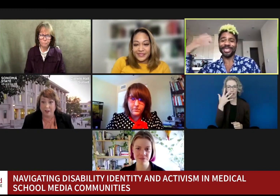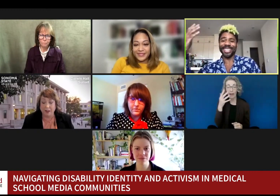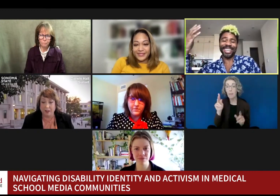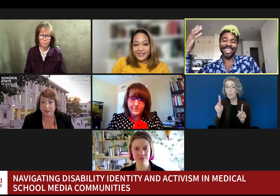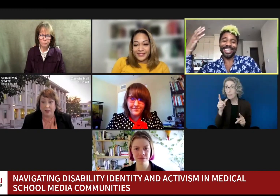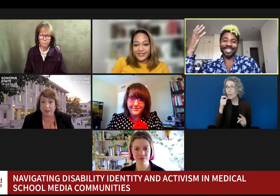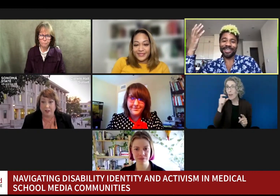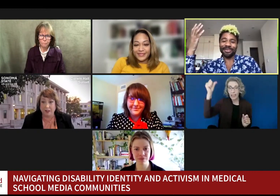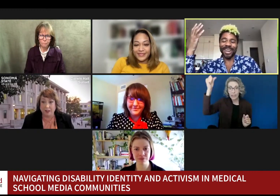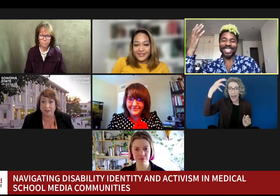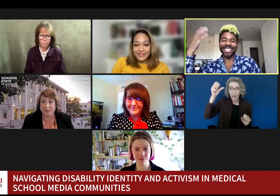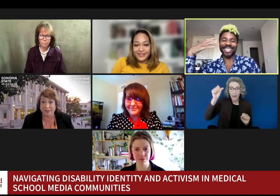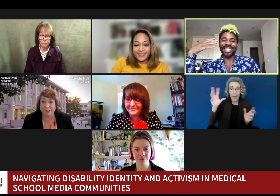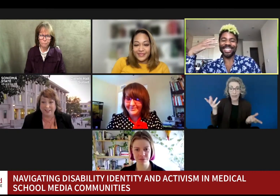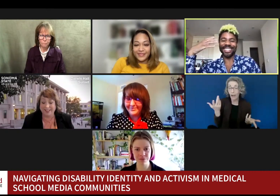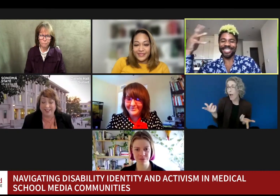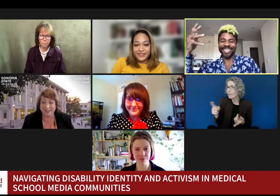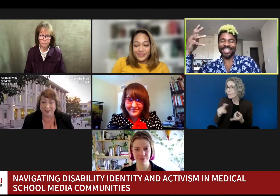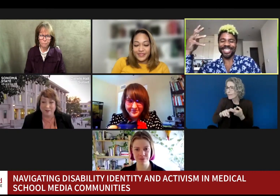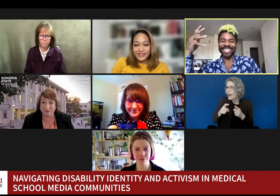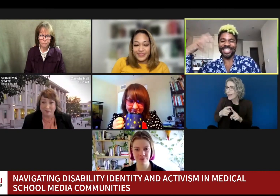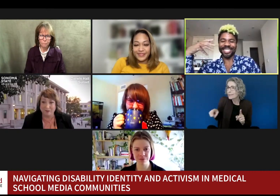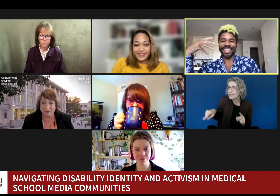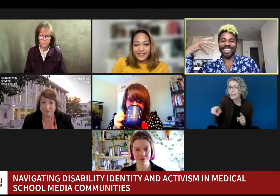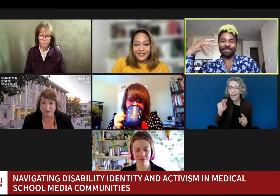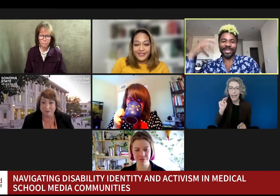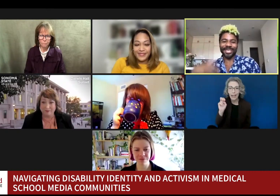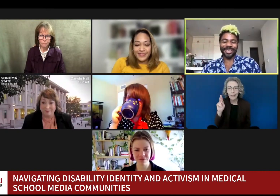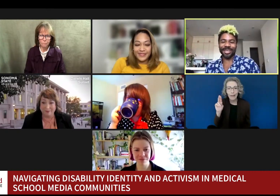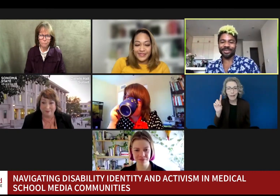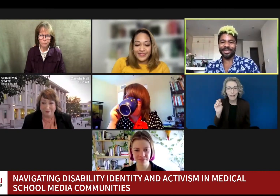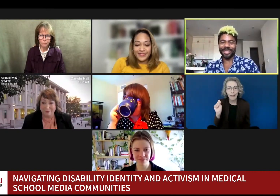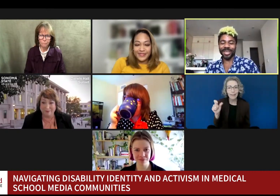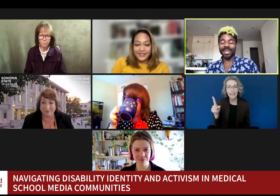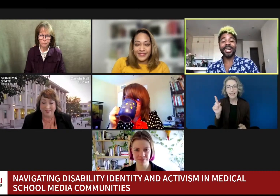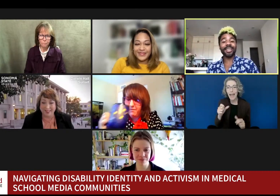these are our friends, they're like little nerds and let's build a Star Trek future.